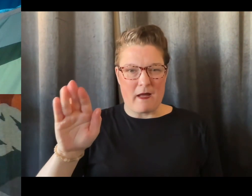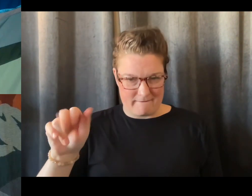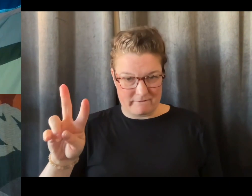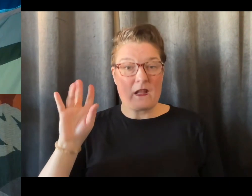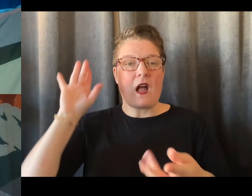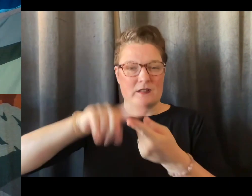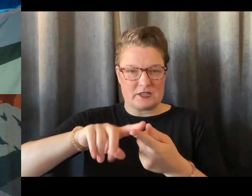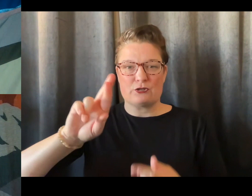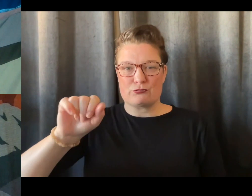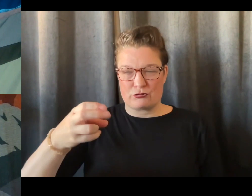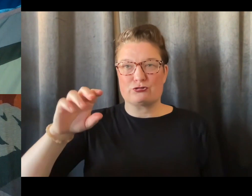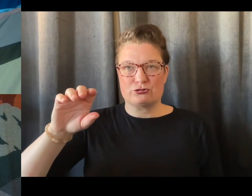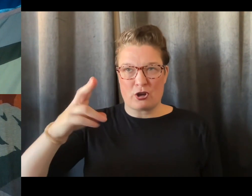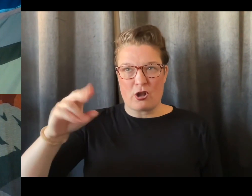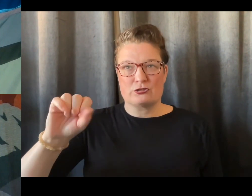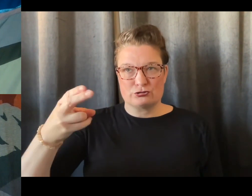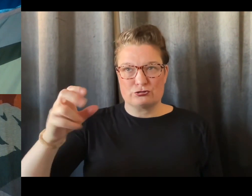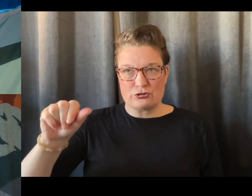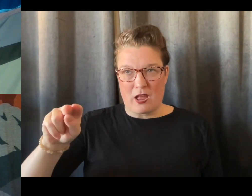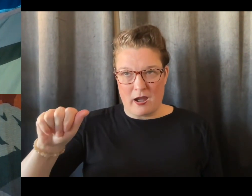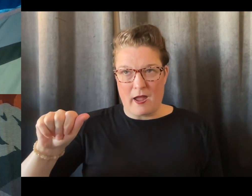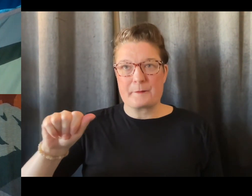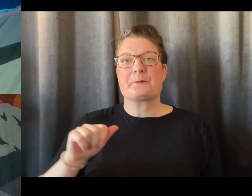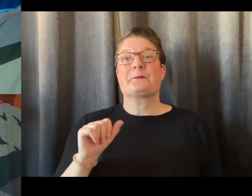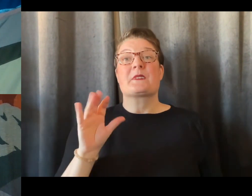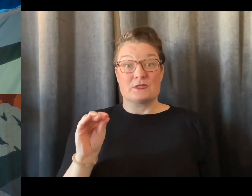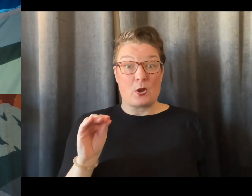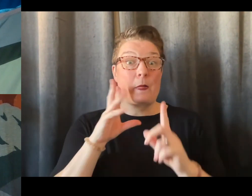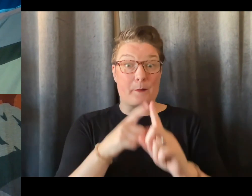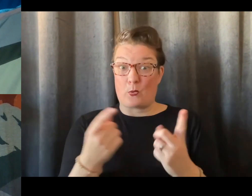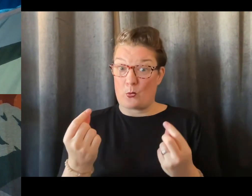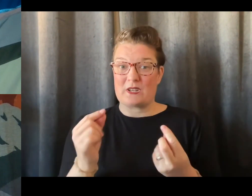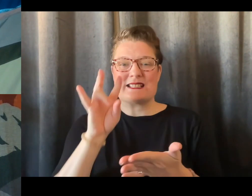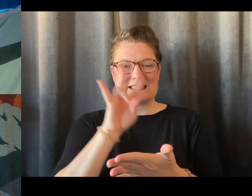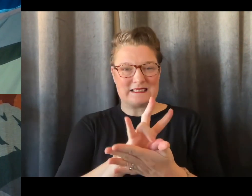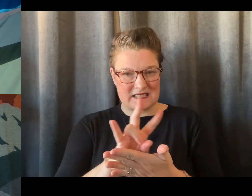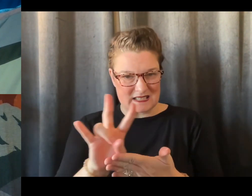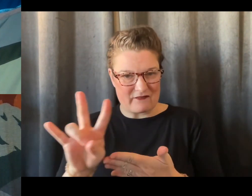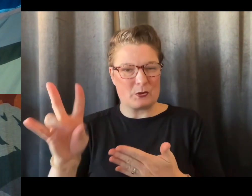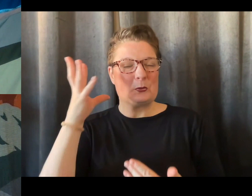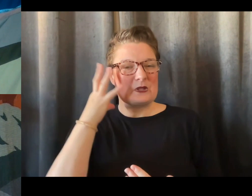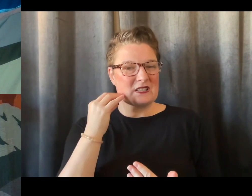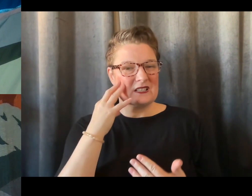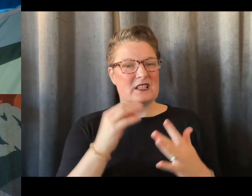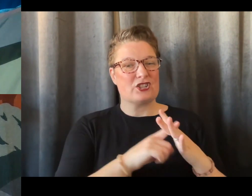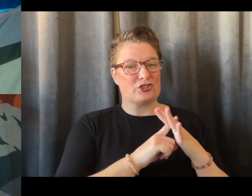is to have this seven week journey from out of those total depths, that